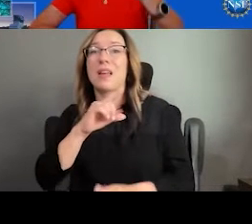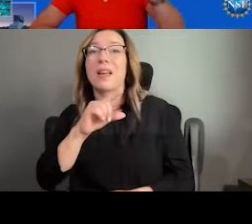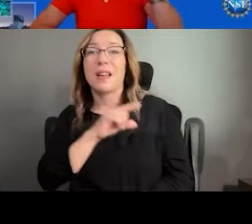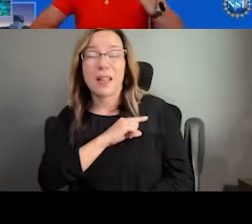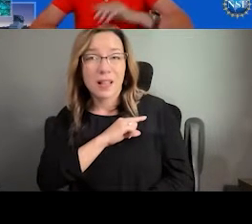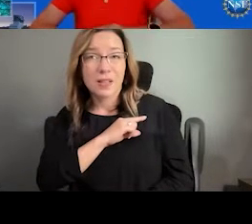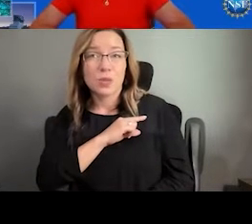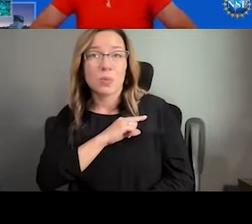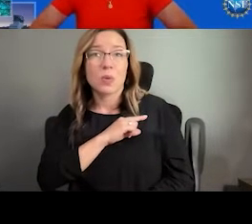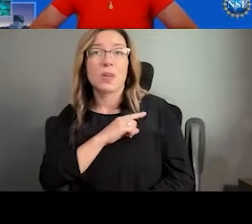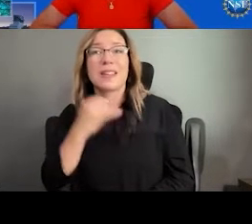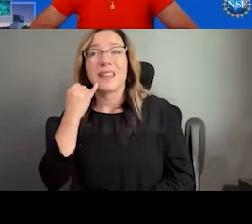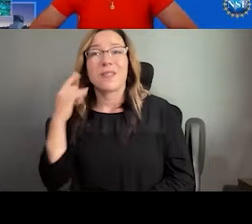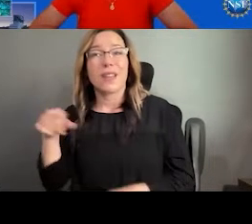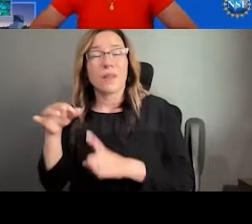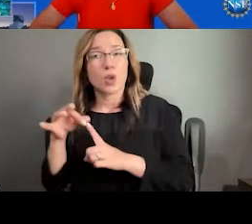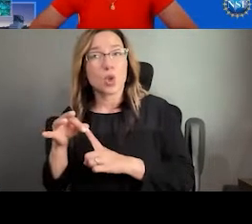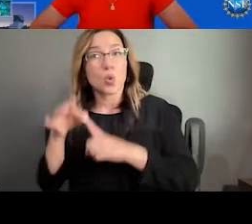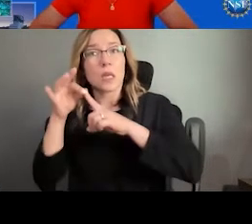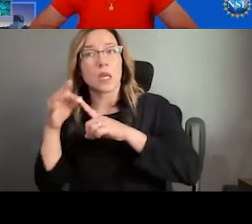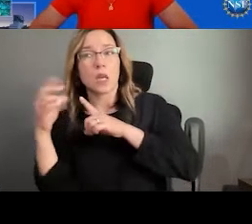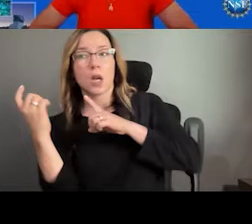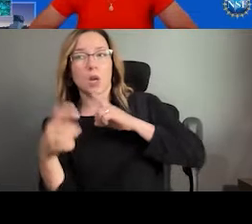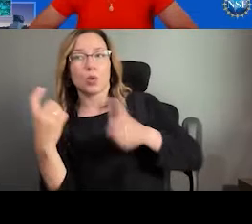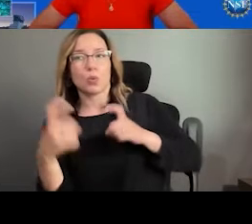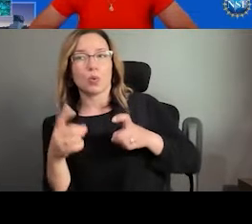unique contributions to the needs of researchers